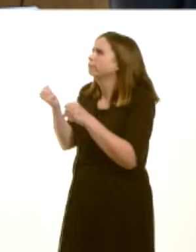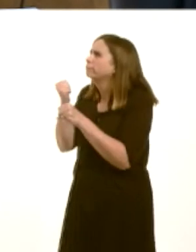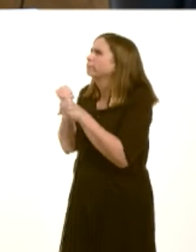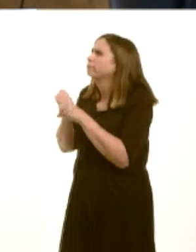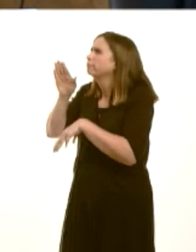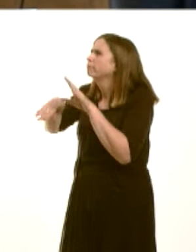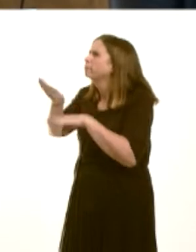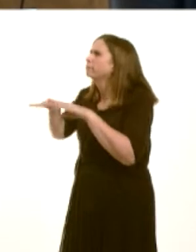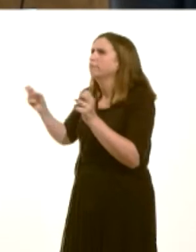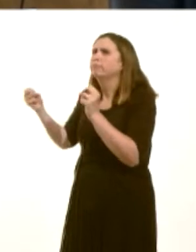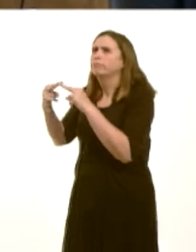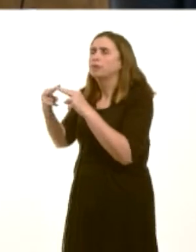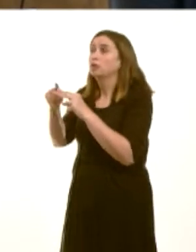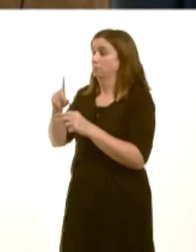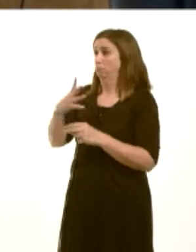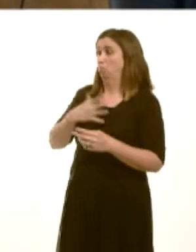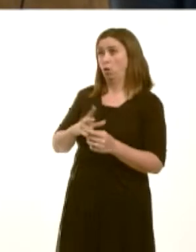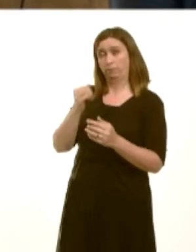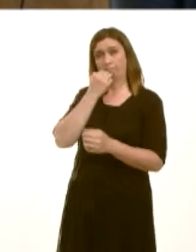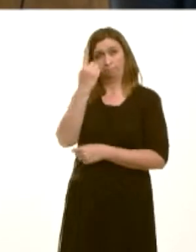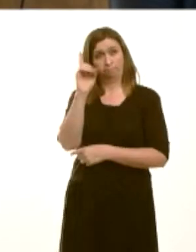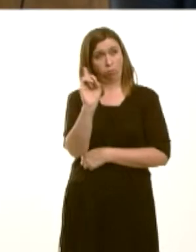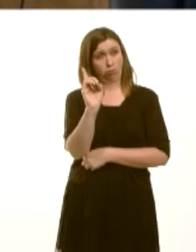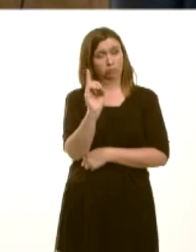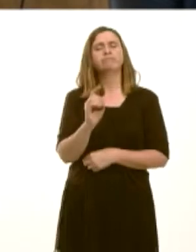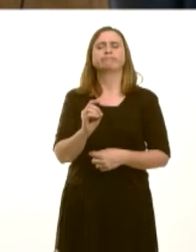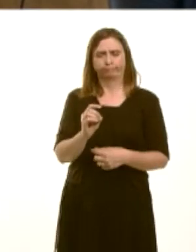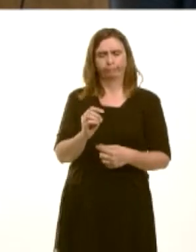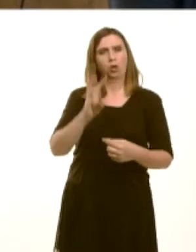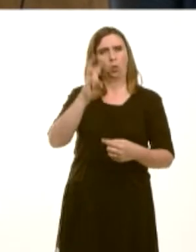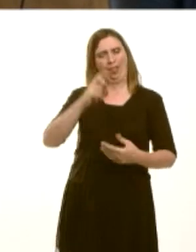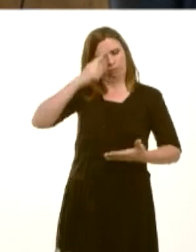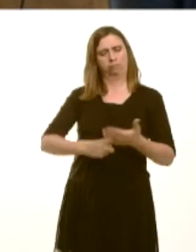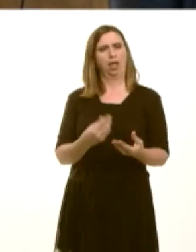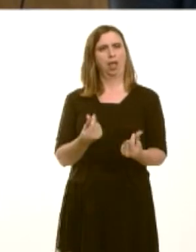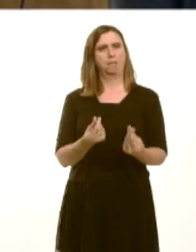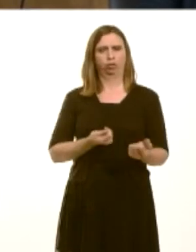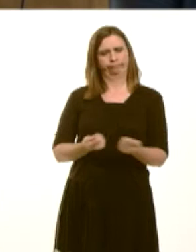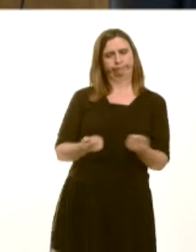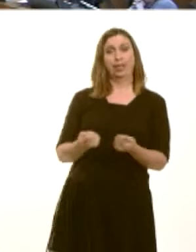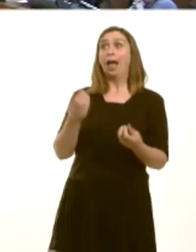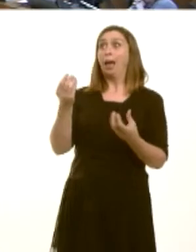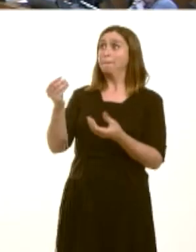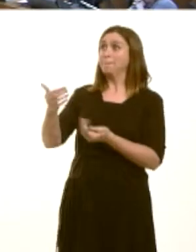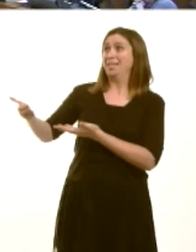controlled from Wales and that any money that comes from those tolls is actually diverted into Wales. Kirsty Williams: Well, Presiding Officer,